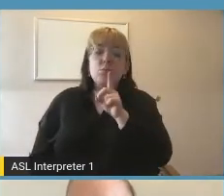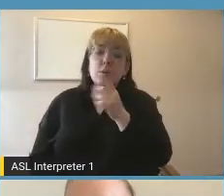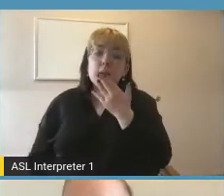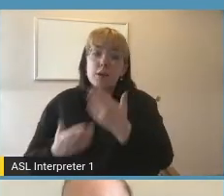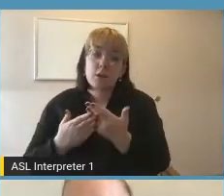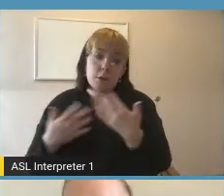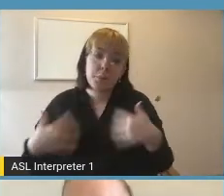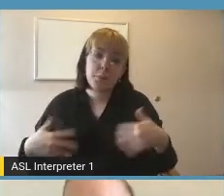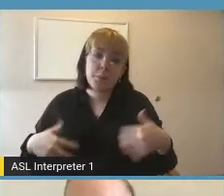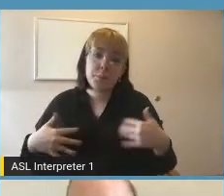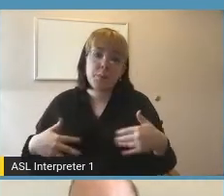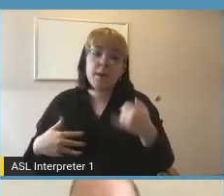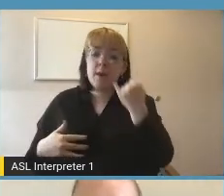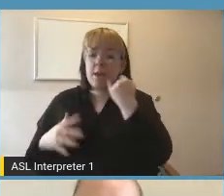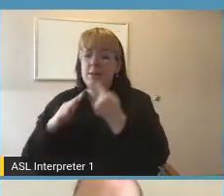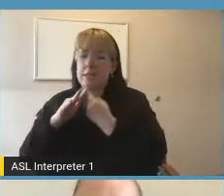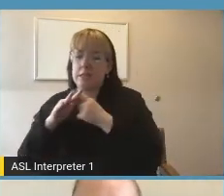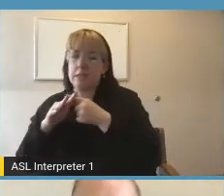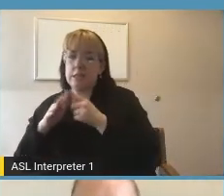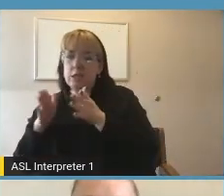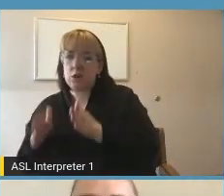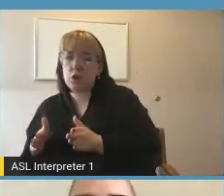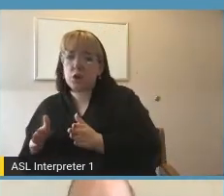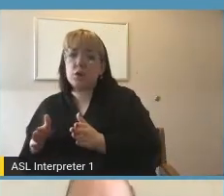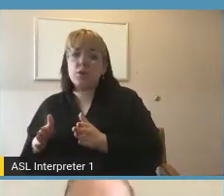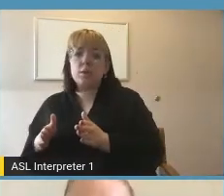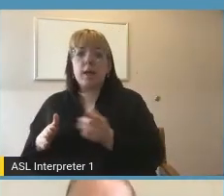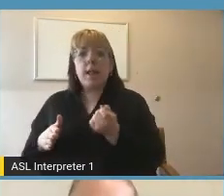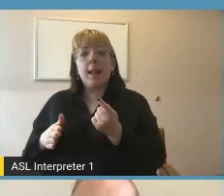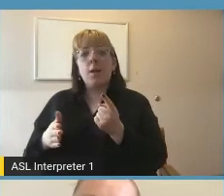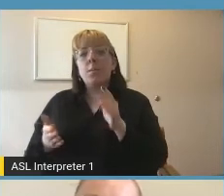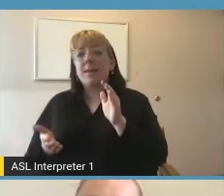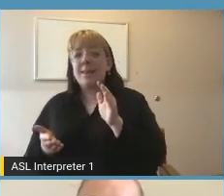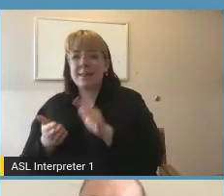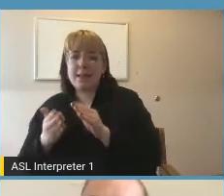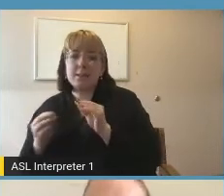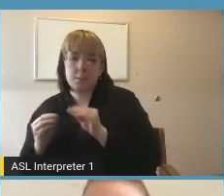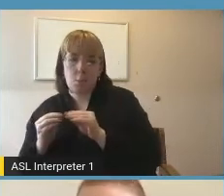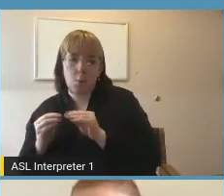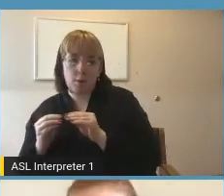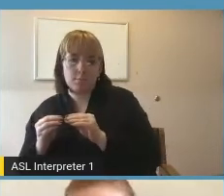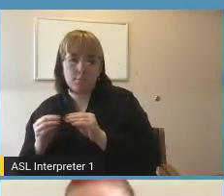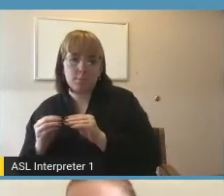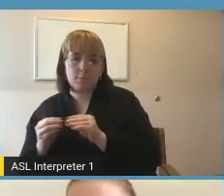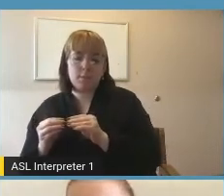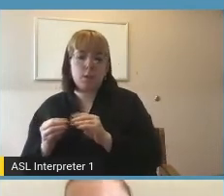out I would say be a little, err on the side of less. Where are you going to find the stuff?